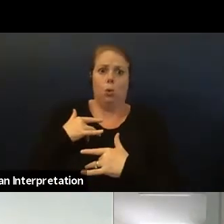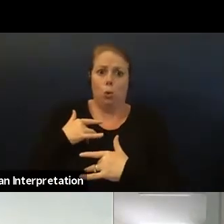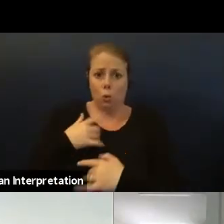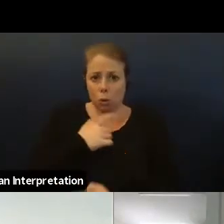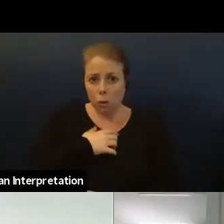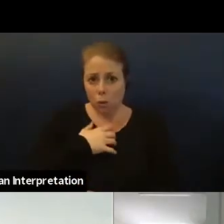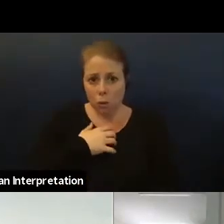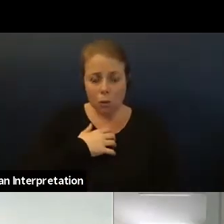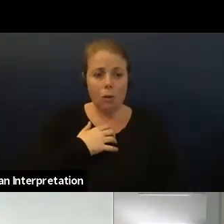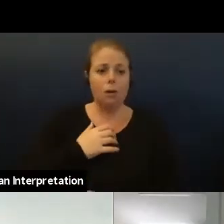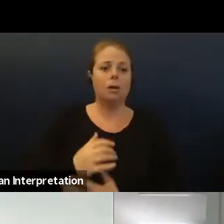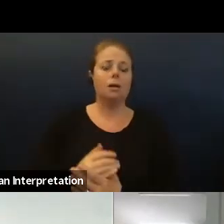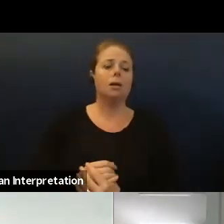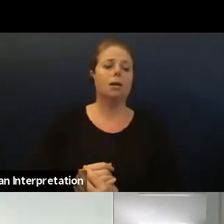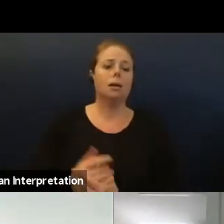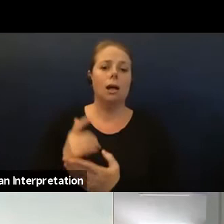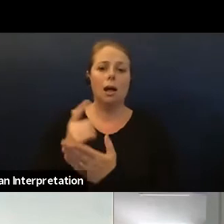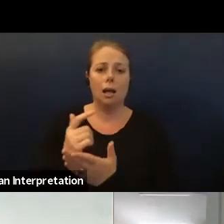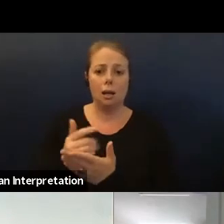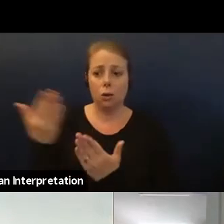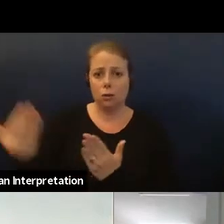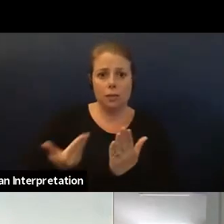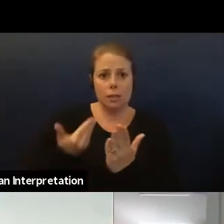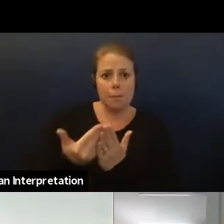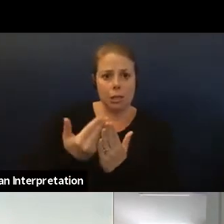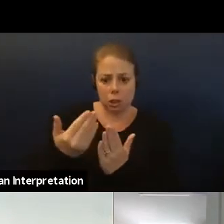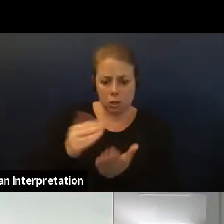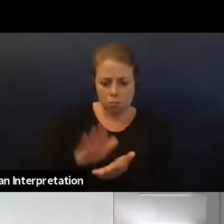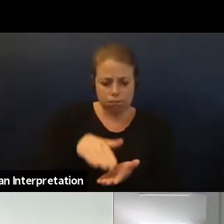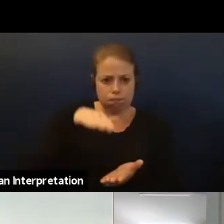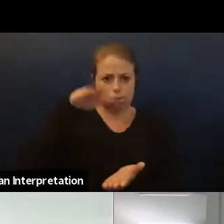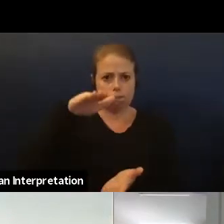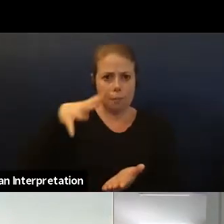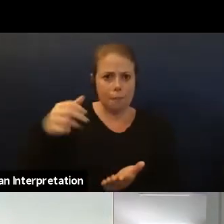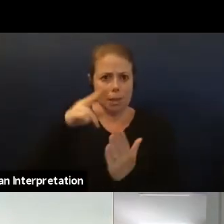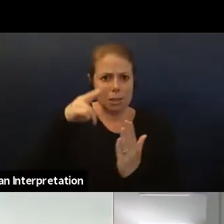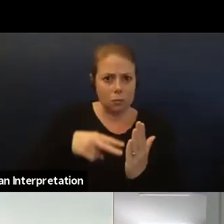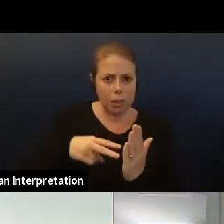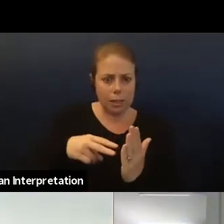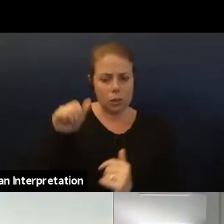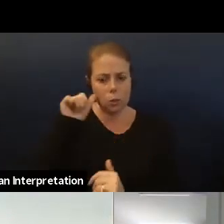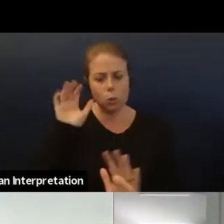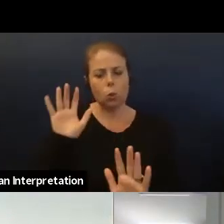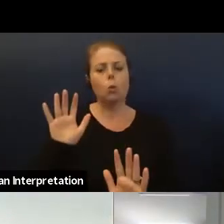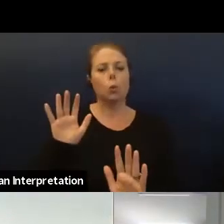submissions to read. So I knew immediately that it needed a big commitment of time